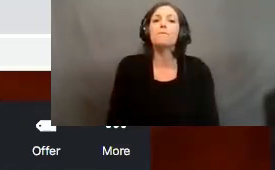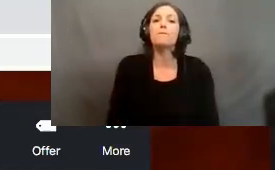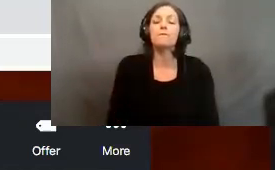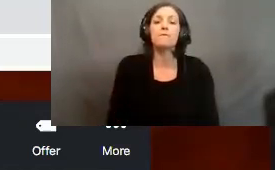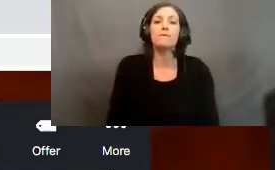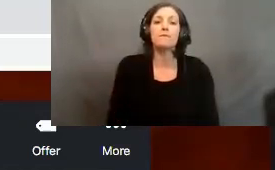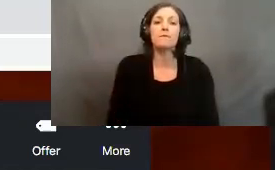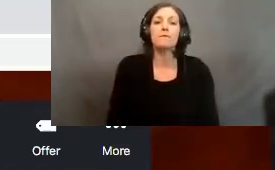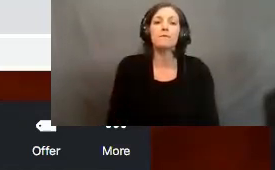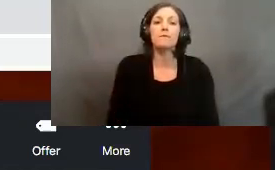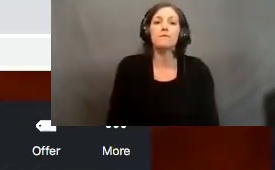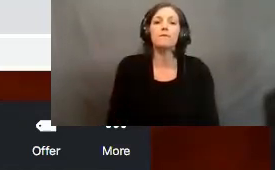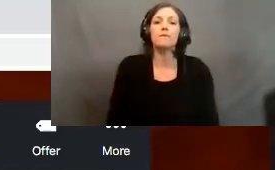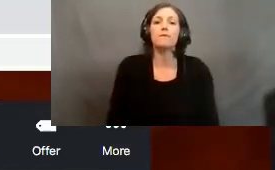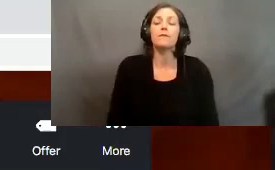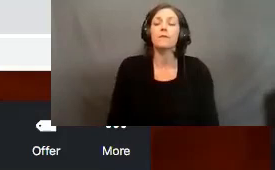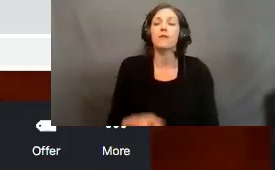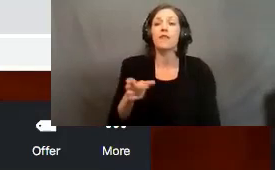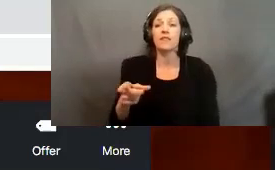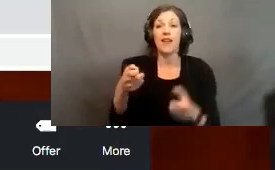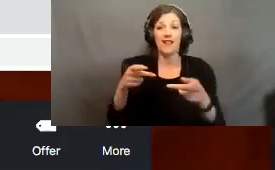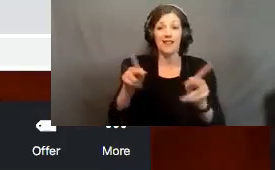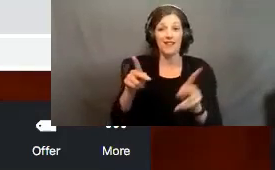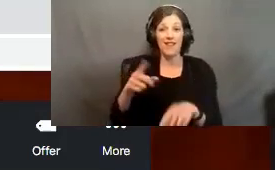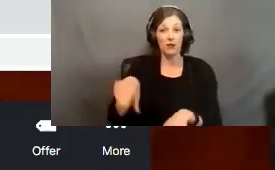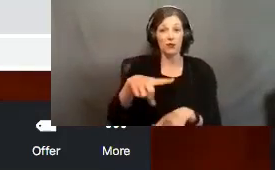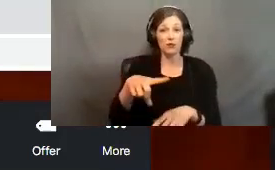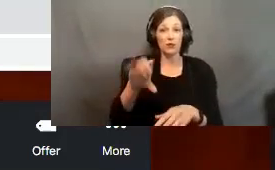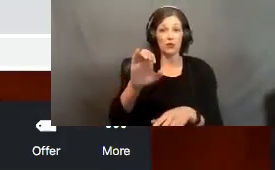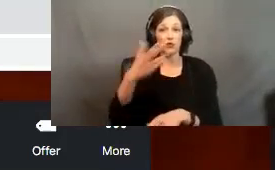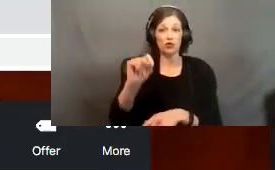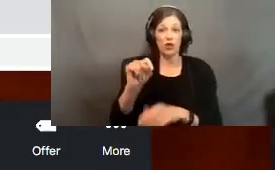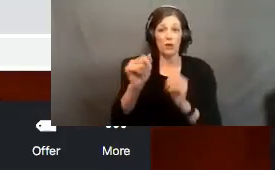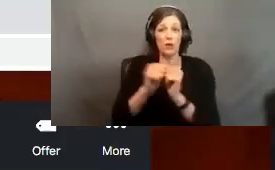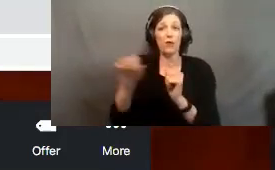it is going to allow you to chat with other 12:40:41 people throughout the black form. I think